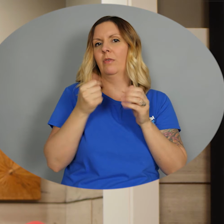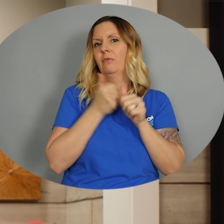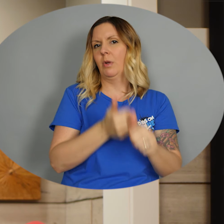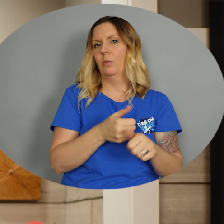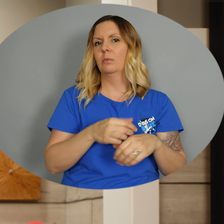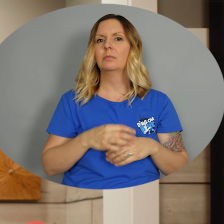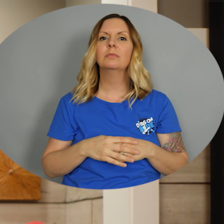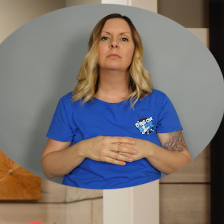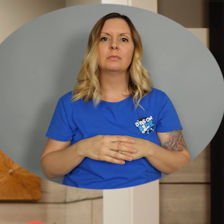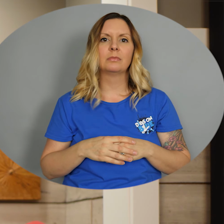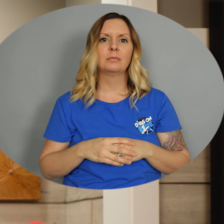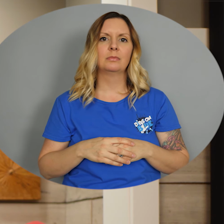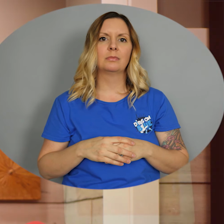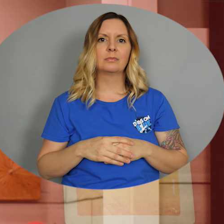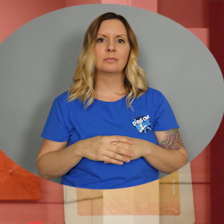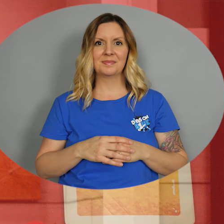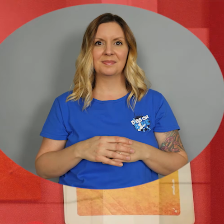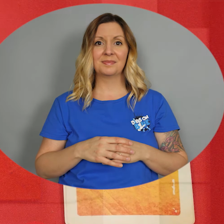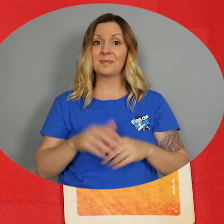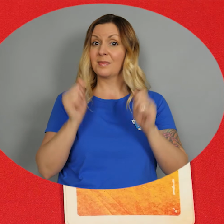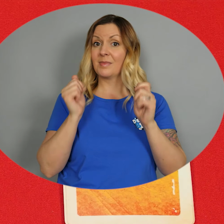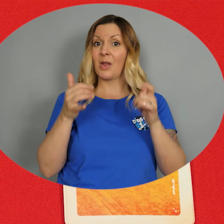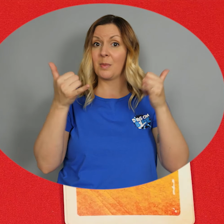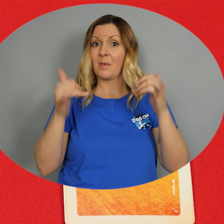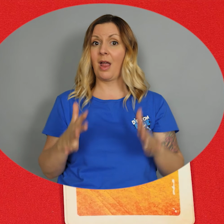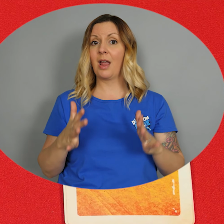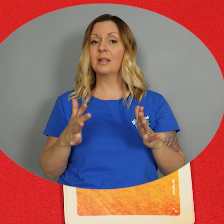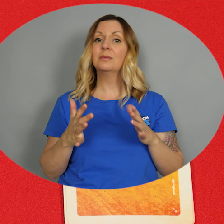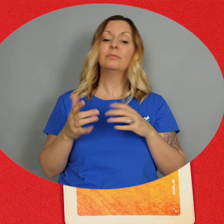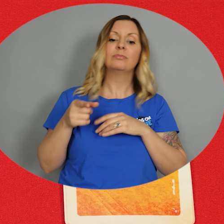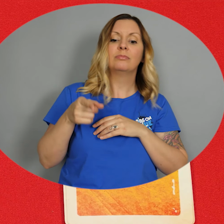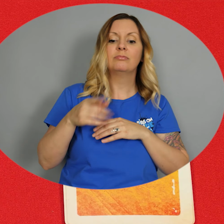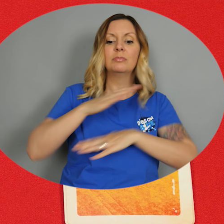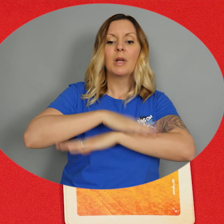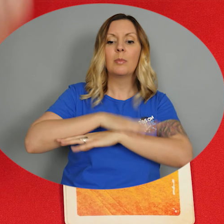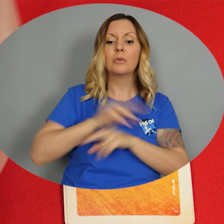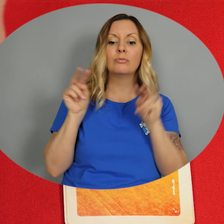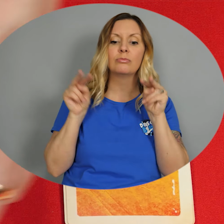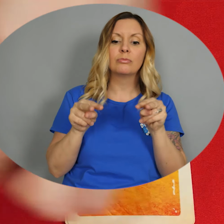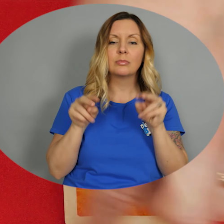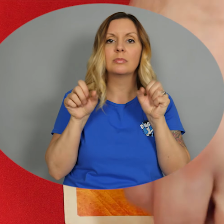following a few simple rules. First of all, every player has access to all of the letters